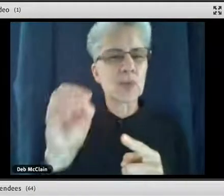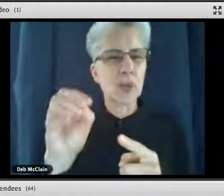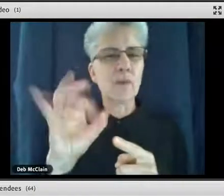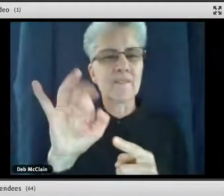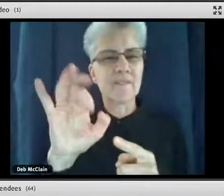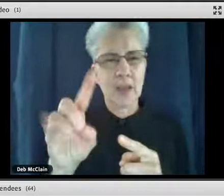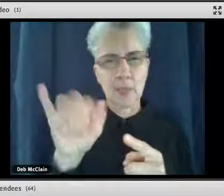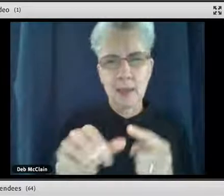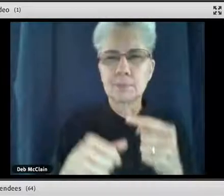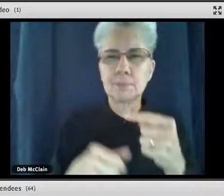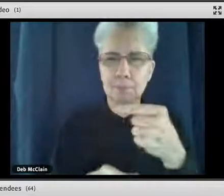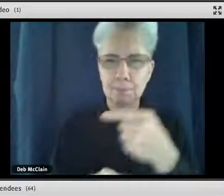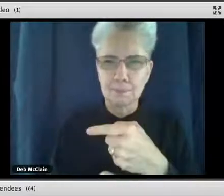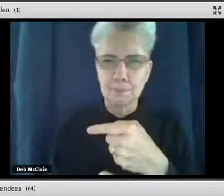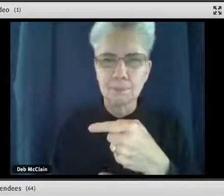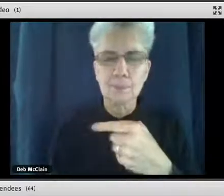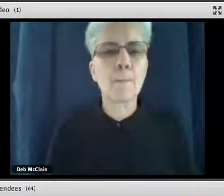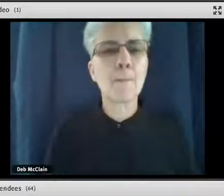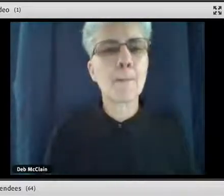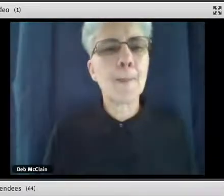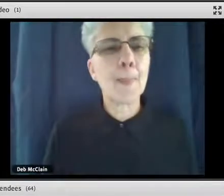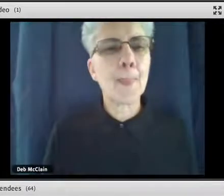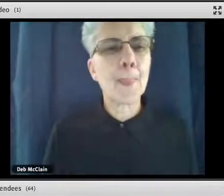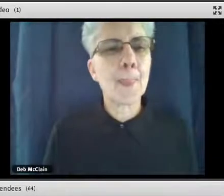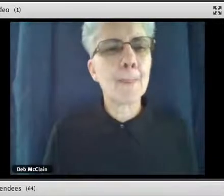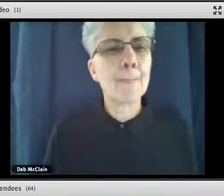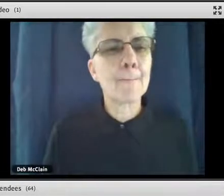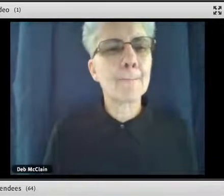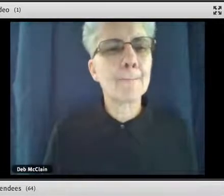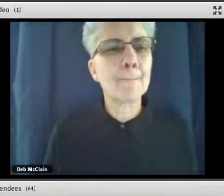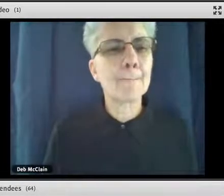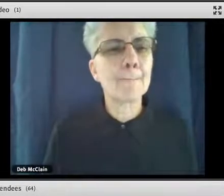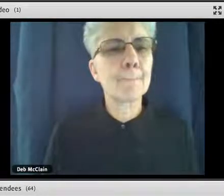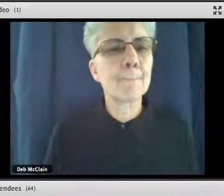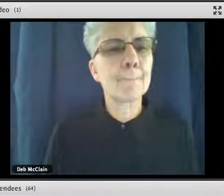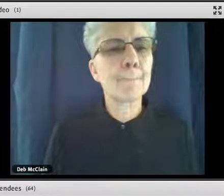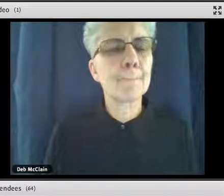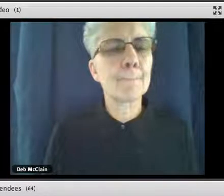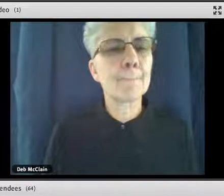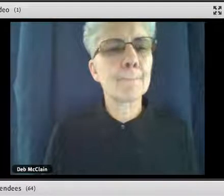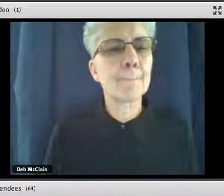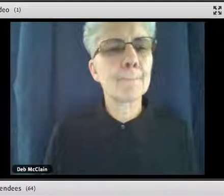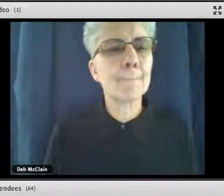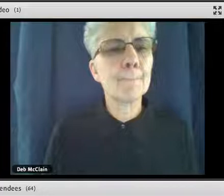So that's the 000 field in the first little red rectangle there.